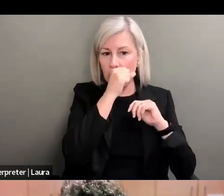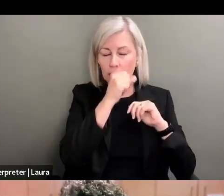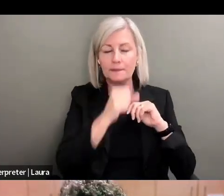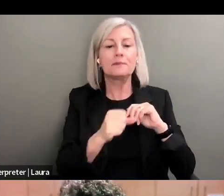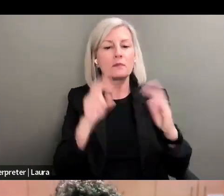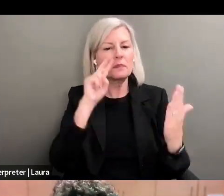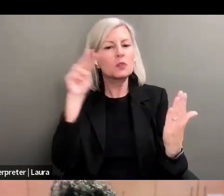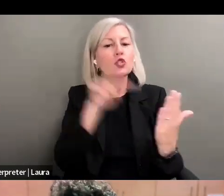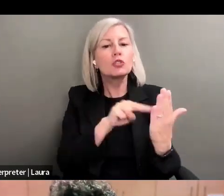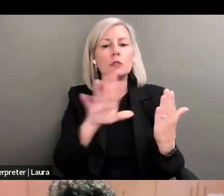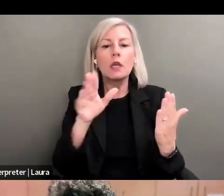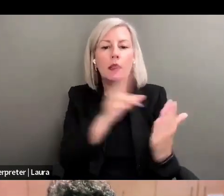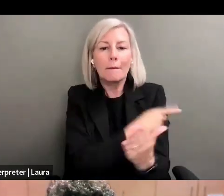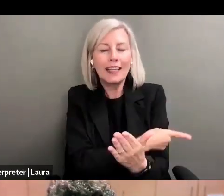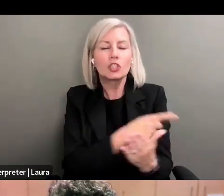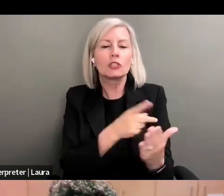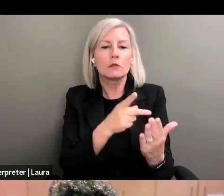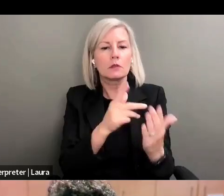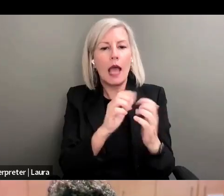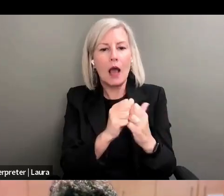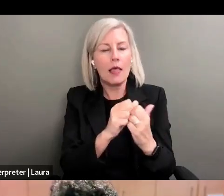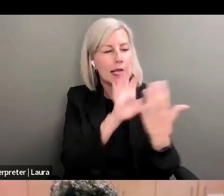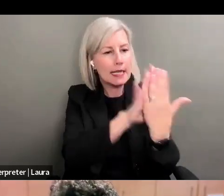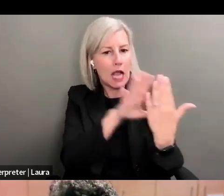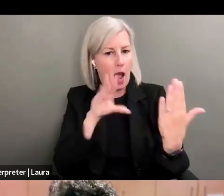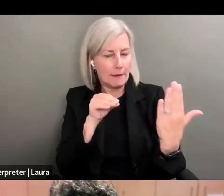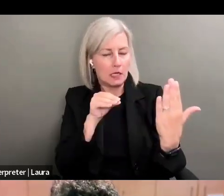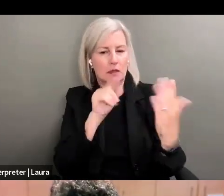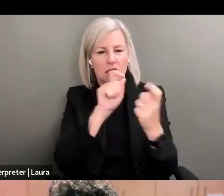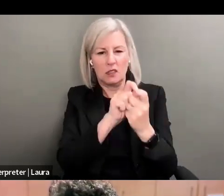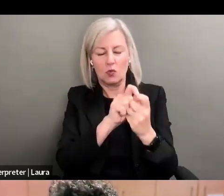ability to repeat back single words. This can be scored by word correct, or